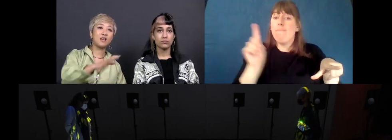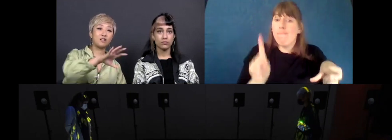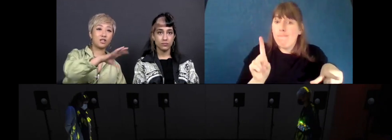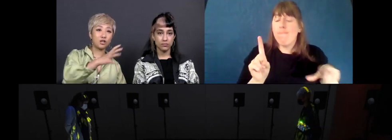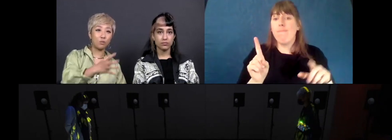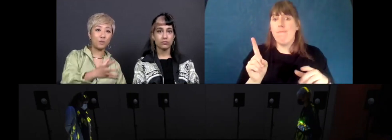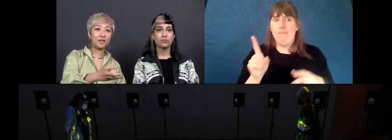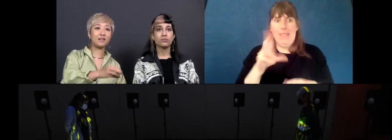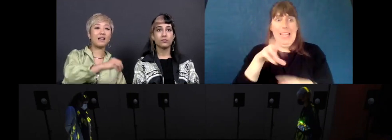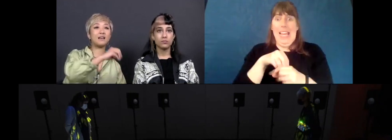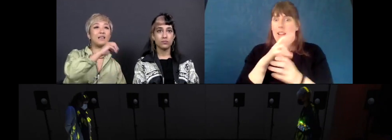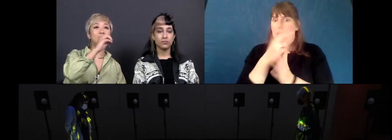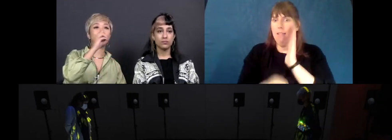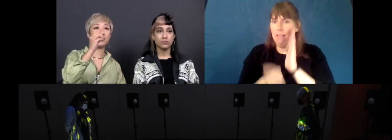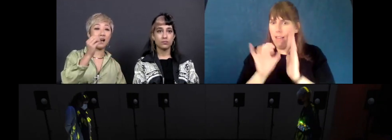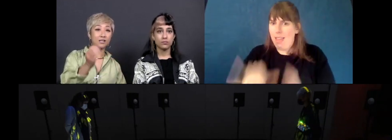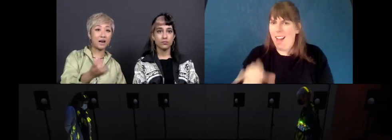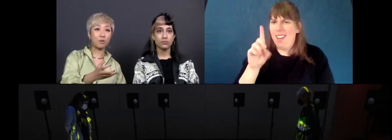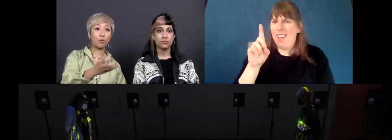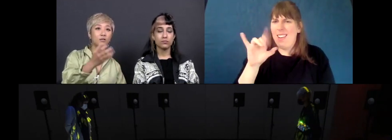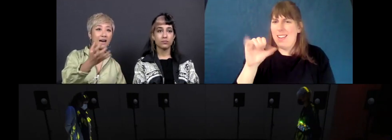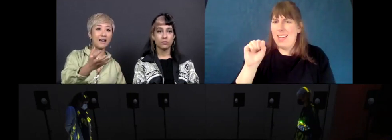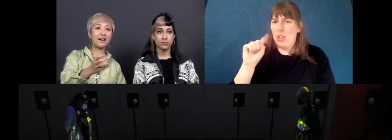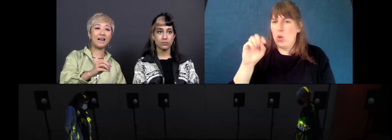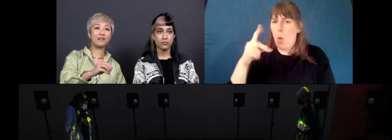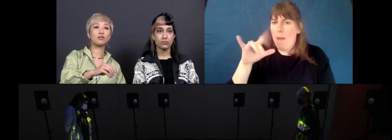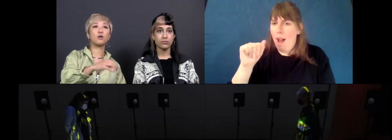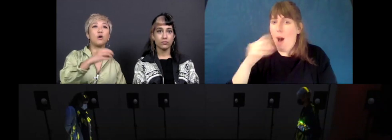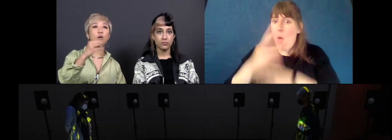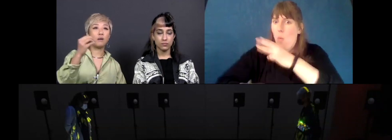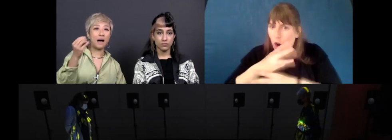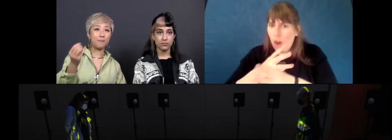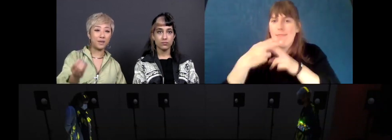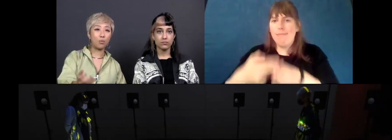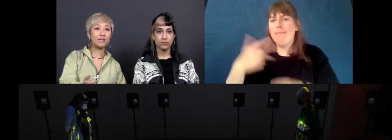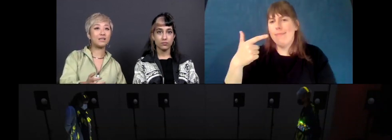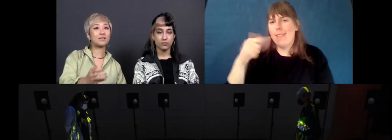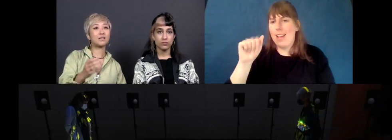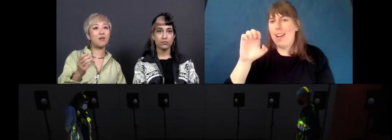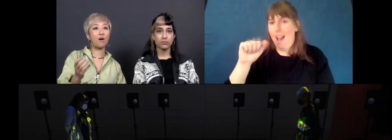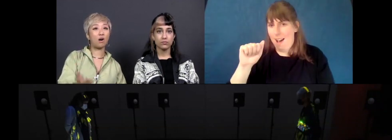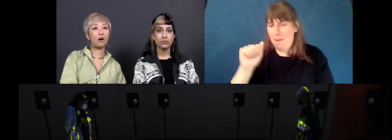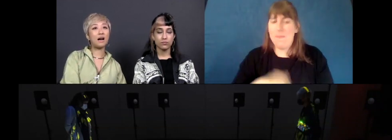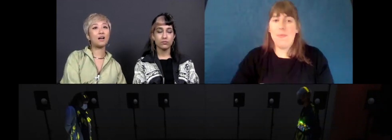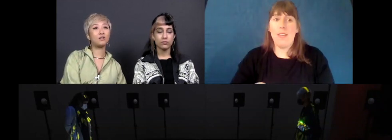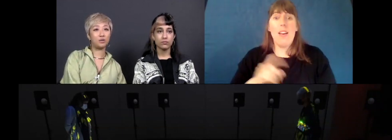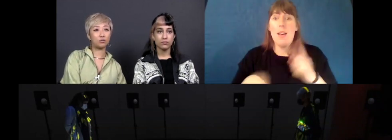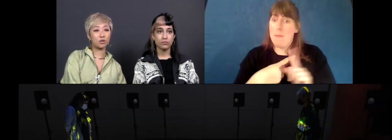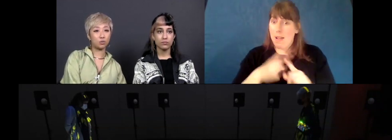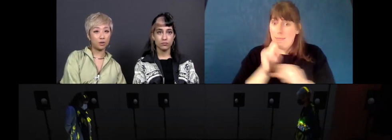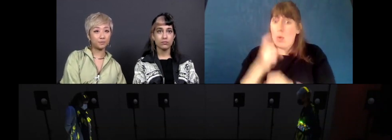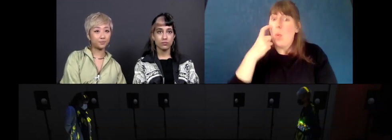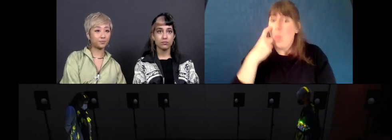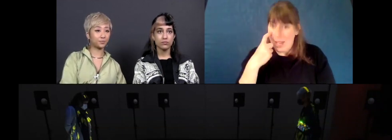dystopian and in the cyber world GAEA, and also be a witness of our UNION ritual.